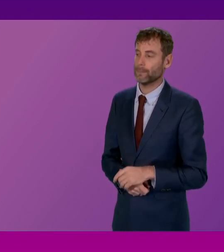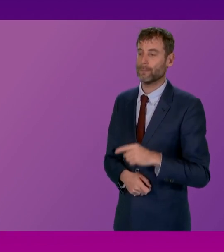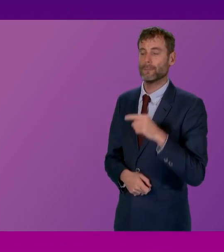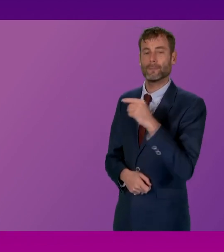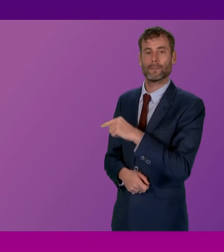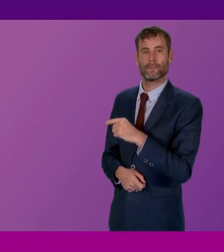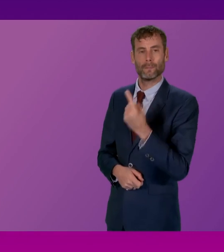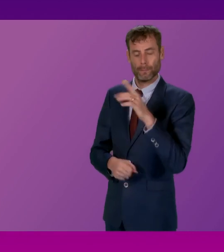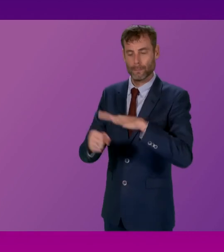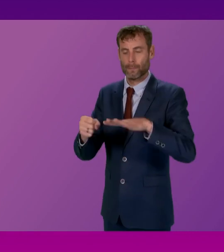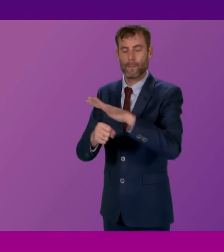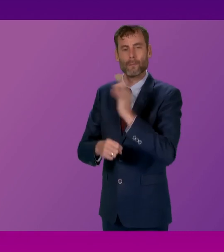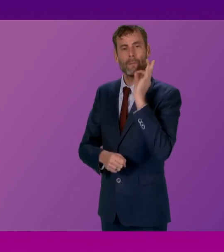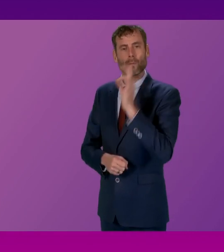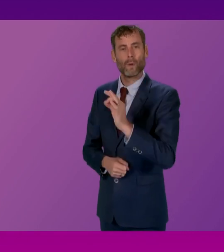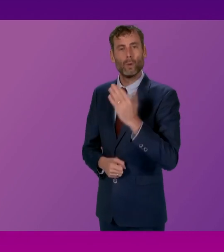Through its research, it has identified that